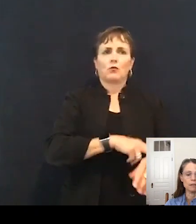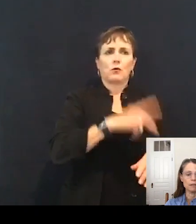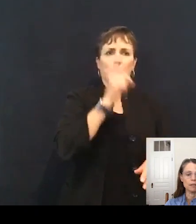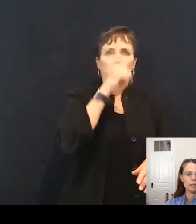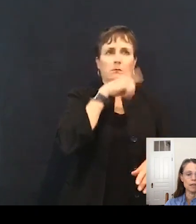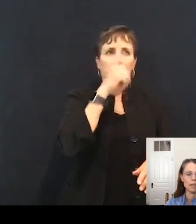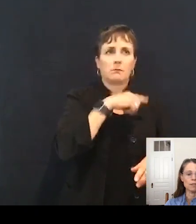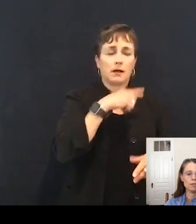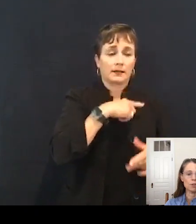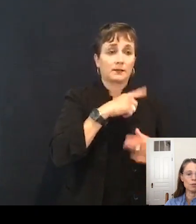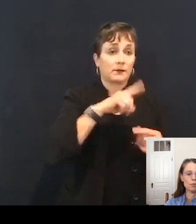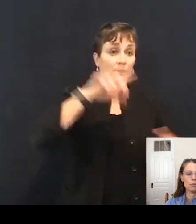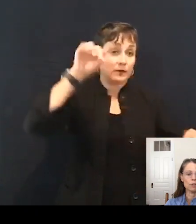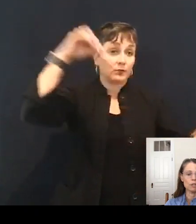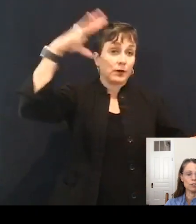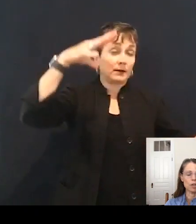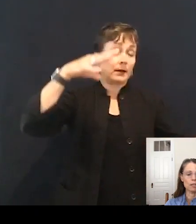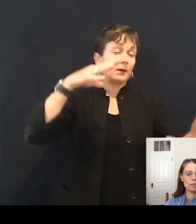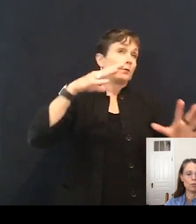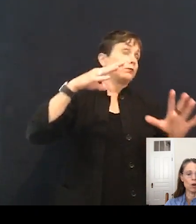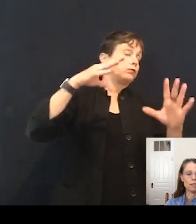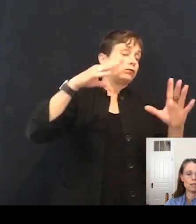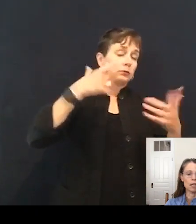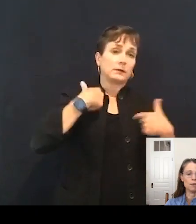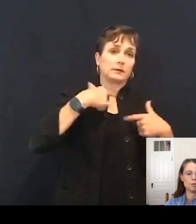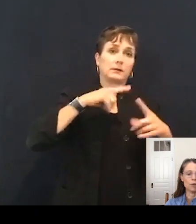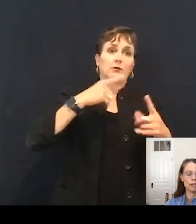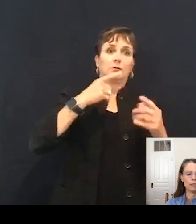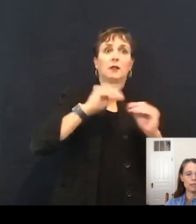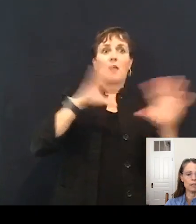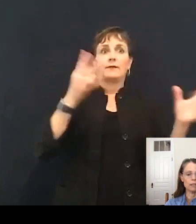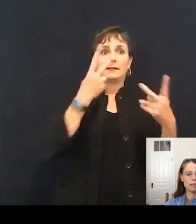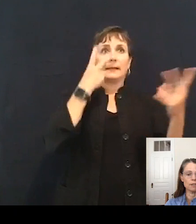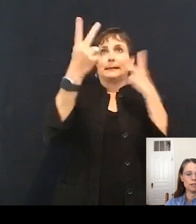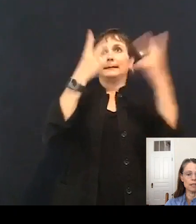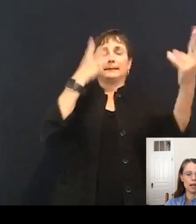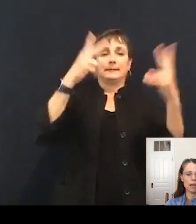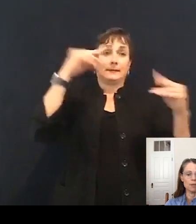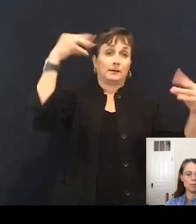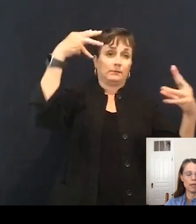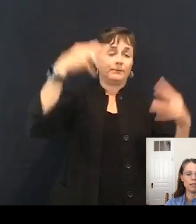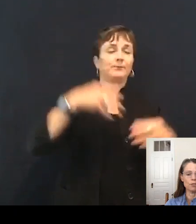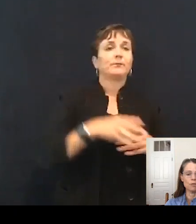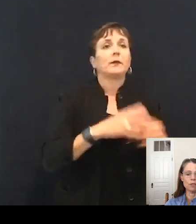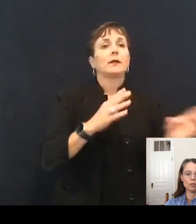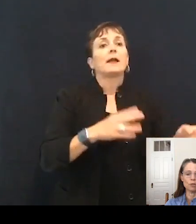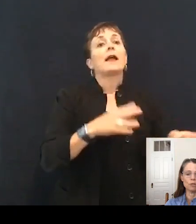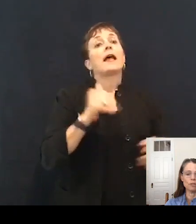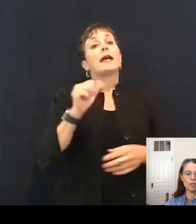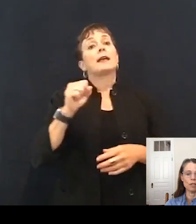ASOs injected one time directly into the eye by intravitreal injection,